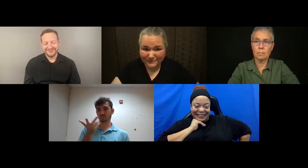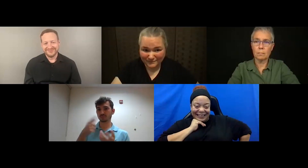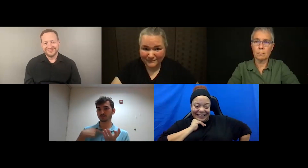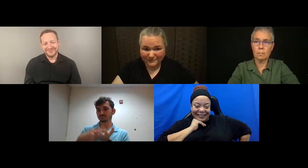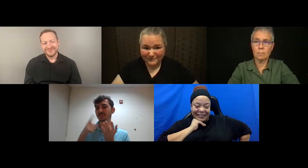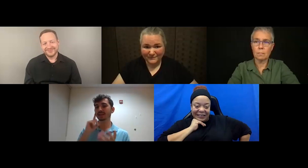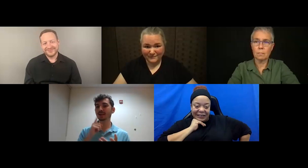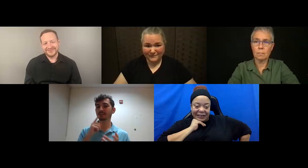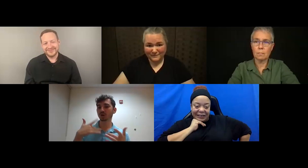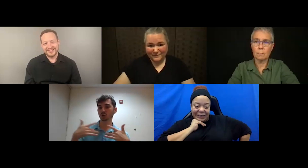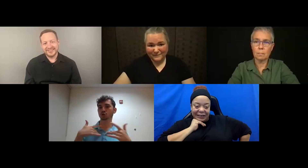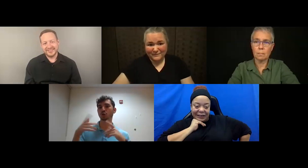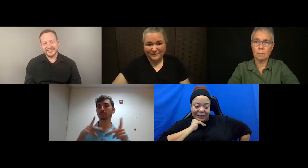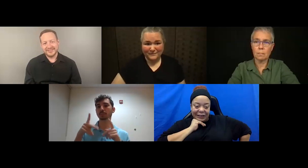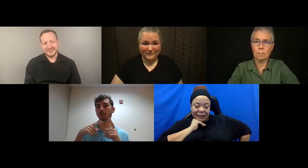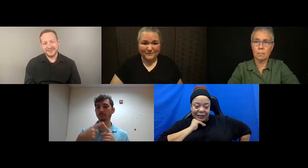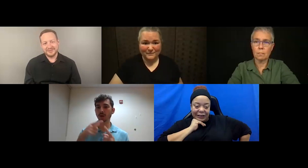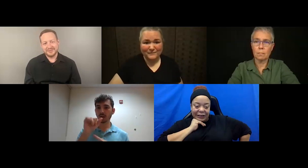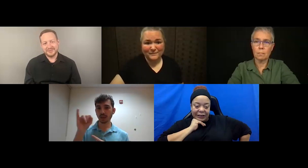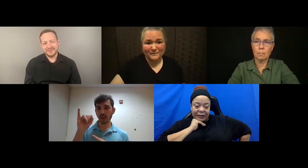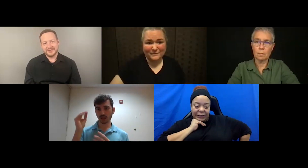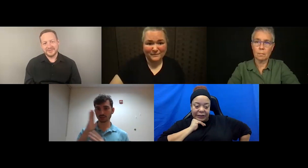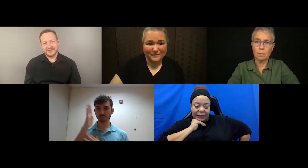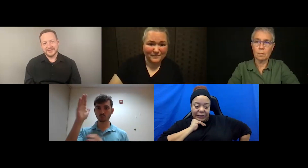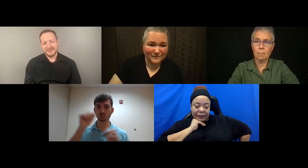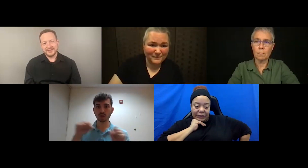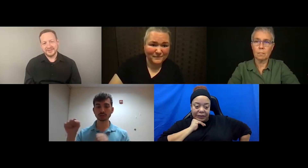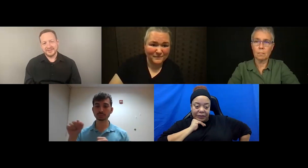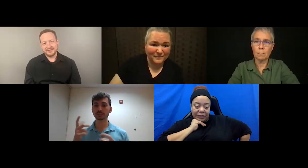of us that are here today I think we can have a conversation about Deaf concerns about AI and